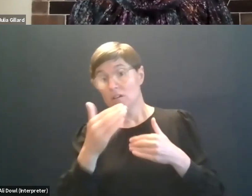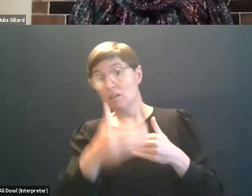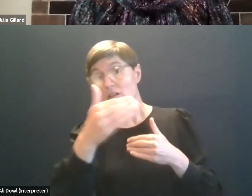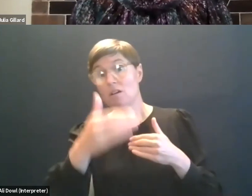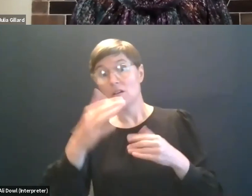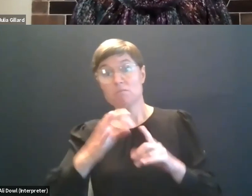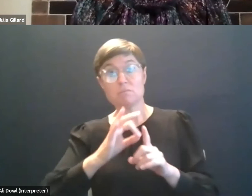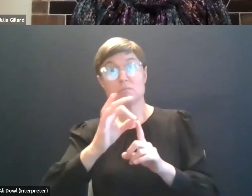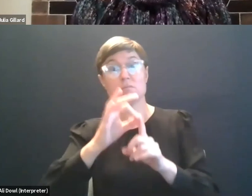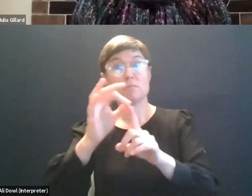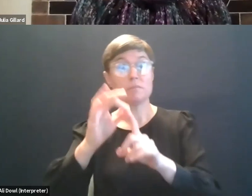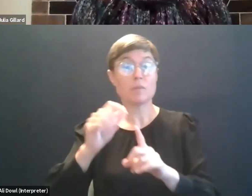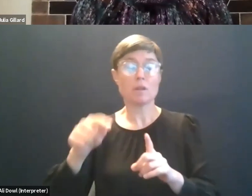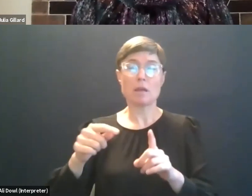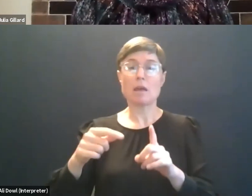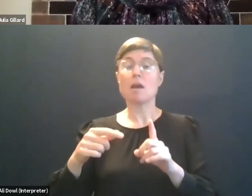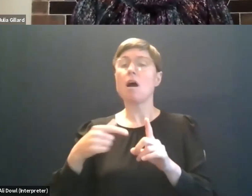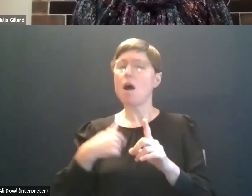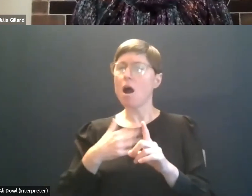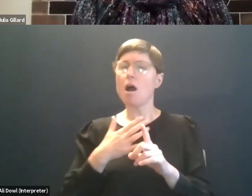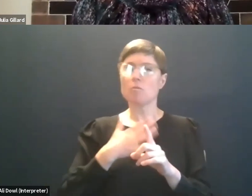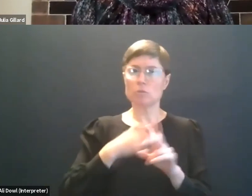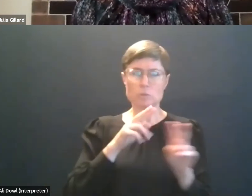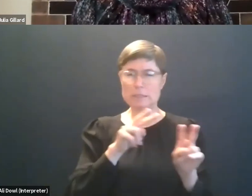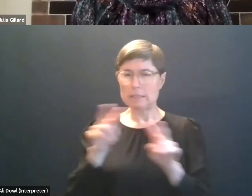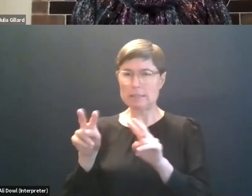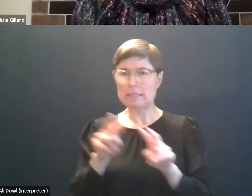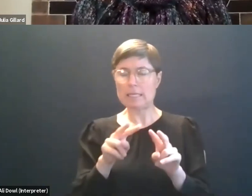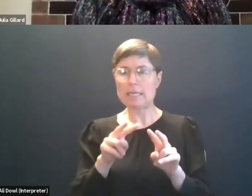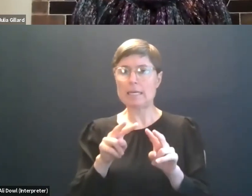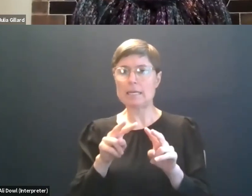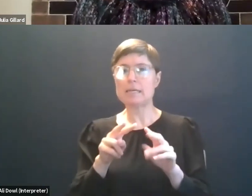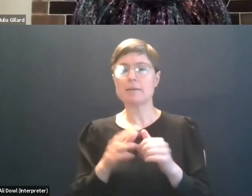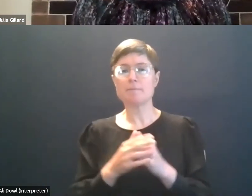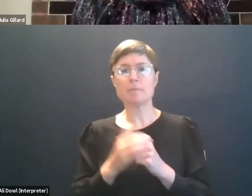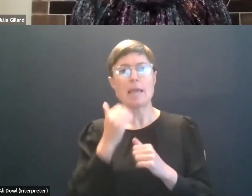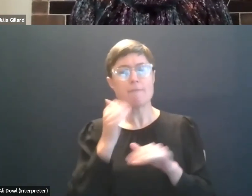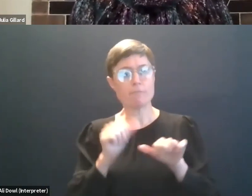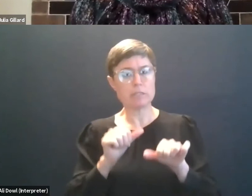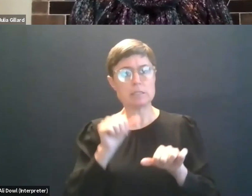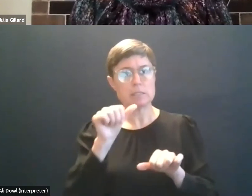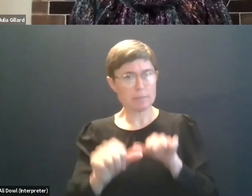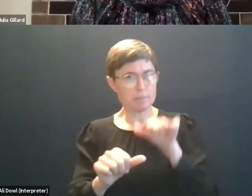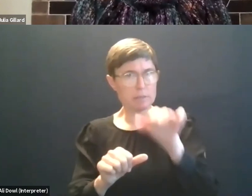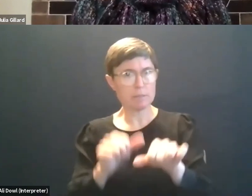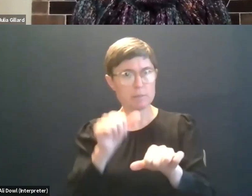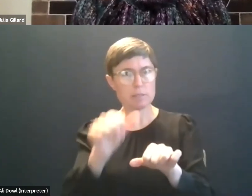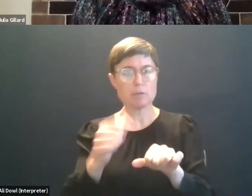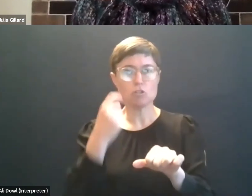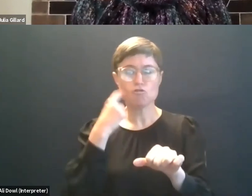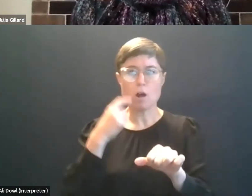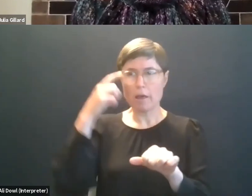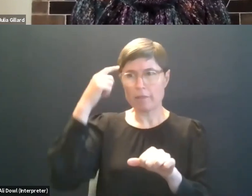of the new normal, to do that every step of the way with gender diversity, and diversity